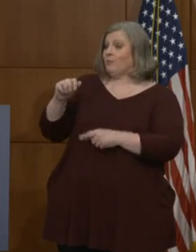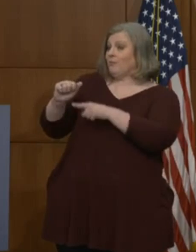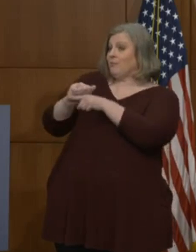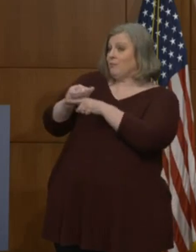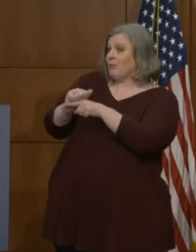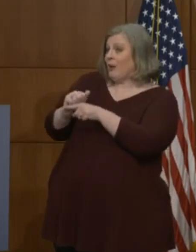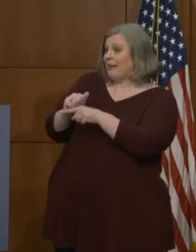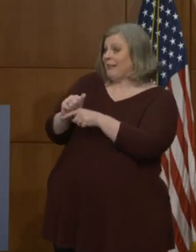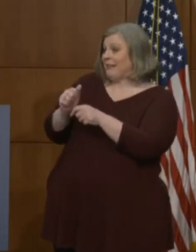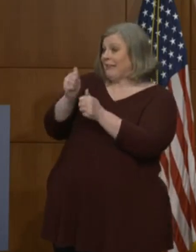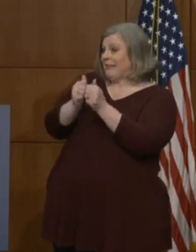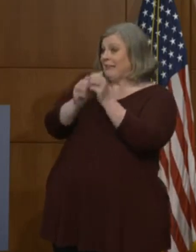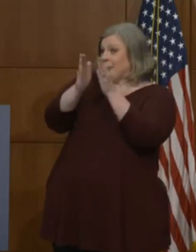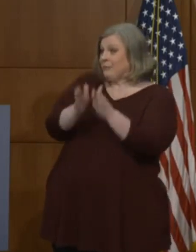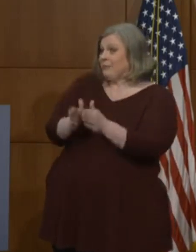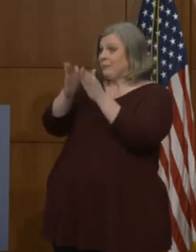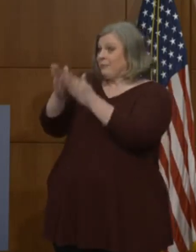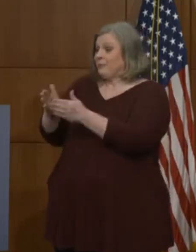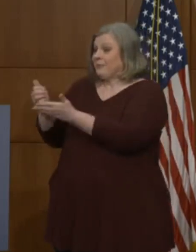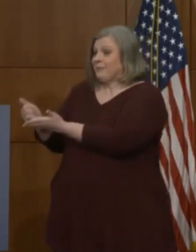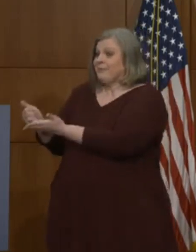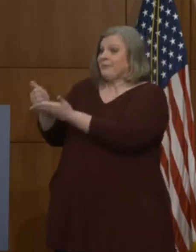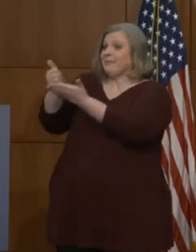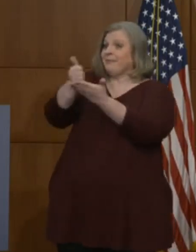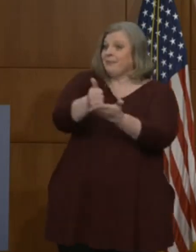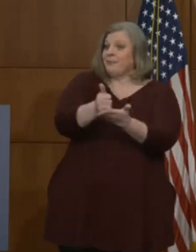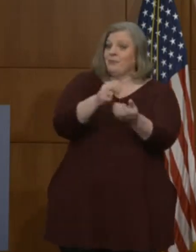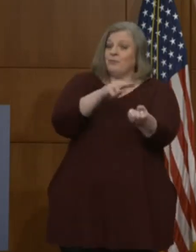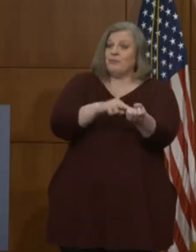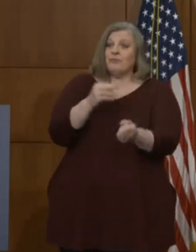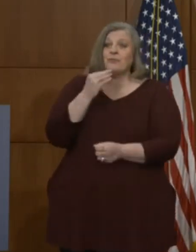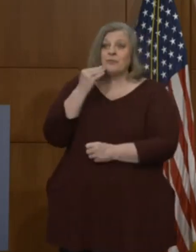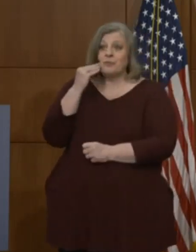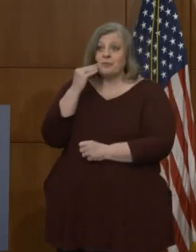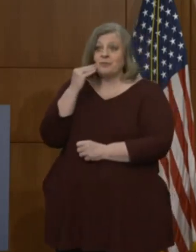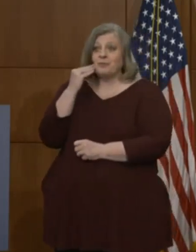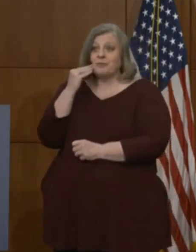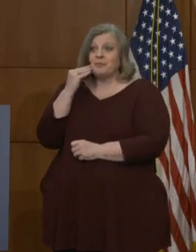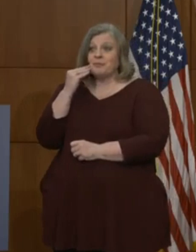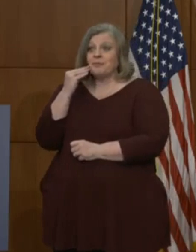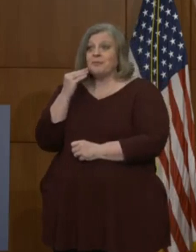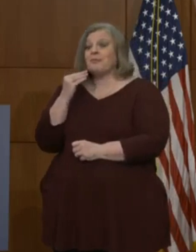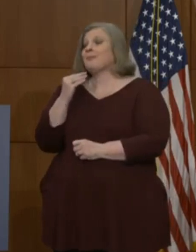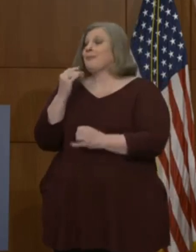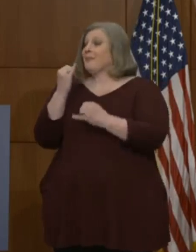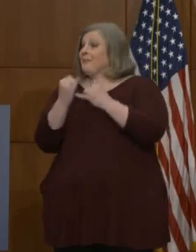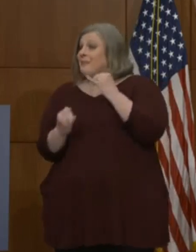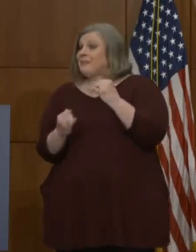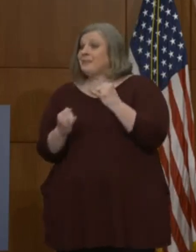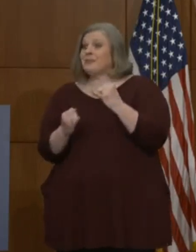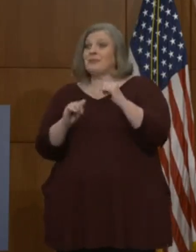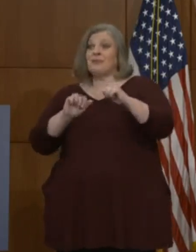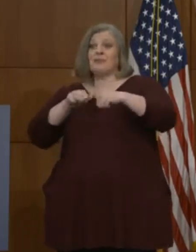WE THE- VOLUNTEER CORPS ARE WE ARE INDIVIDUALS ALLOWED THEM TO ARE INDIVIDUALS ALLOWED THEM TO HELP WITH THE STAFF. I DON’T HELP WITH THE STAFF. I DON’T KNOW AND HOME AND FINALLY. THIS